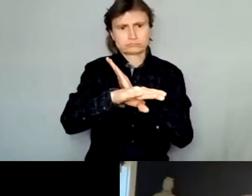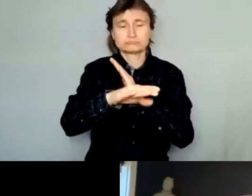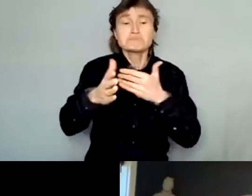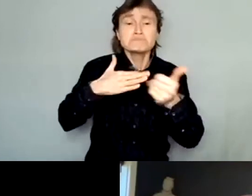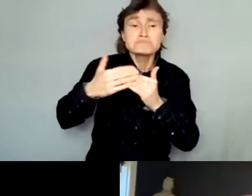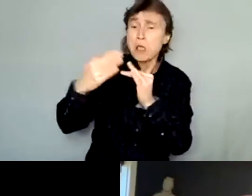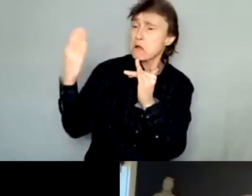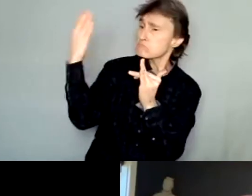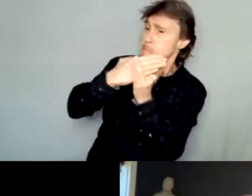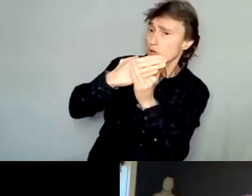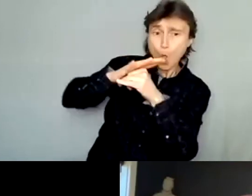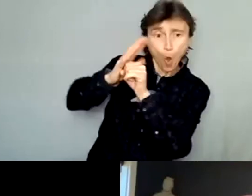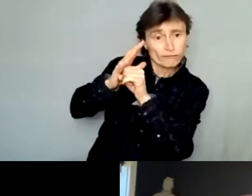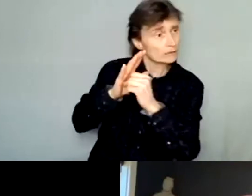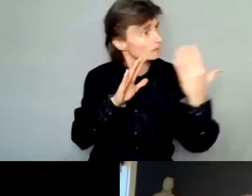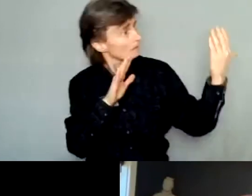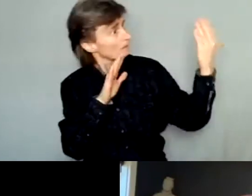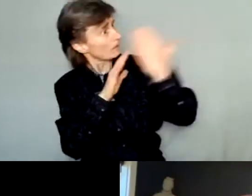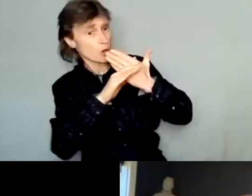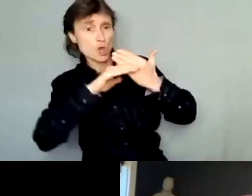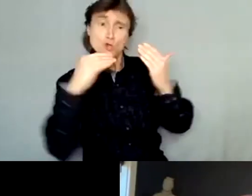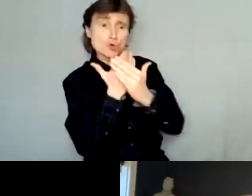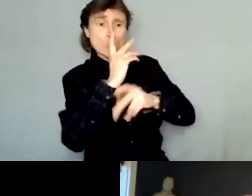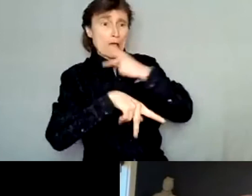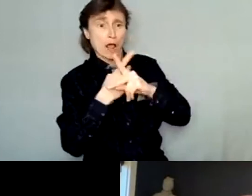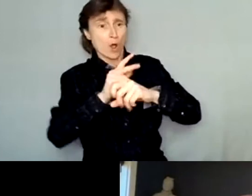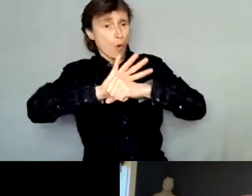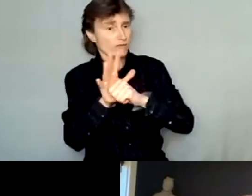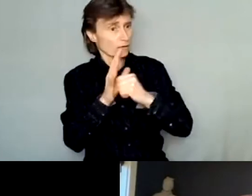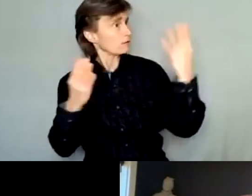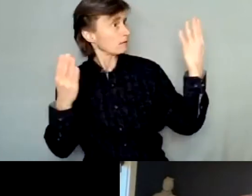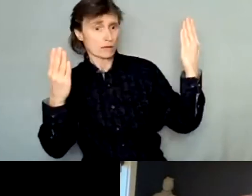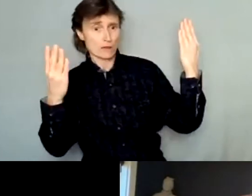we might happen to find ourselves in, and more importantly, come out the other side